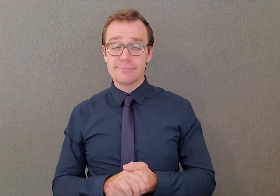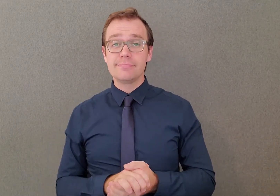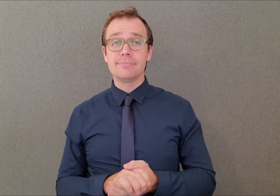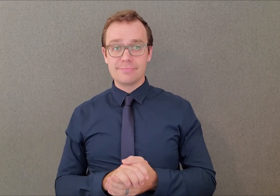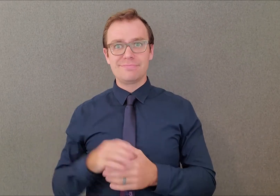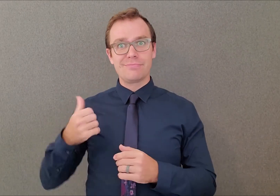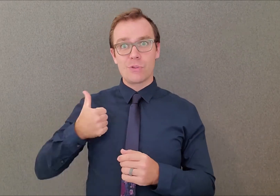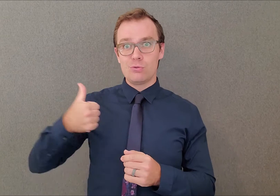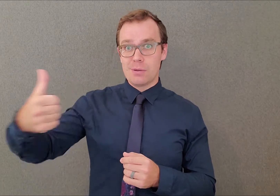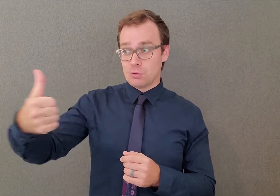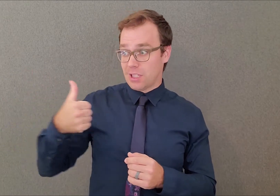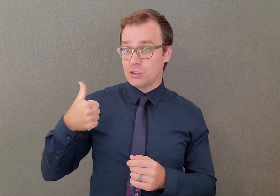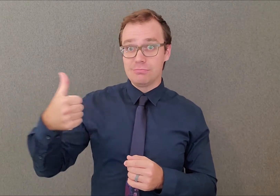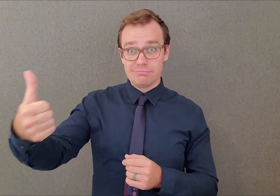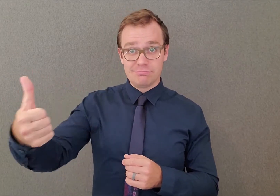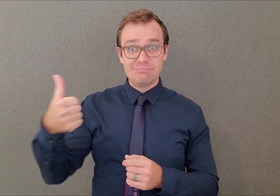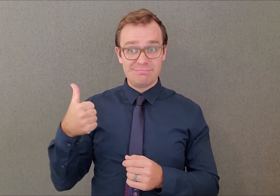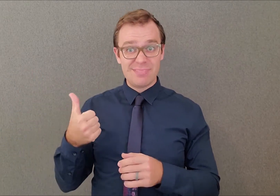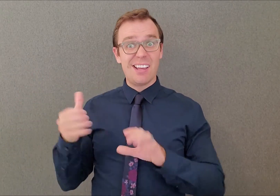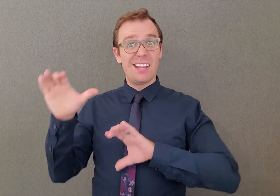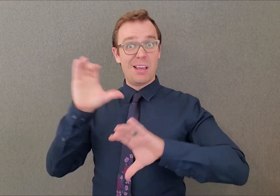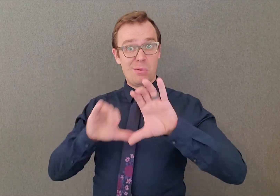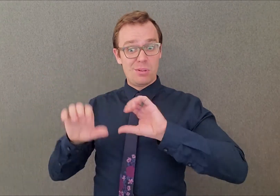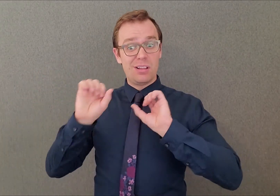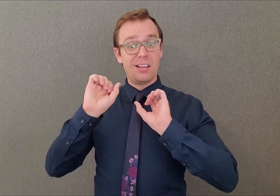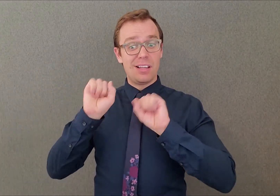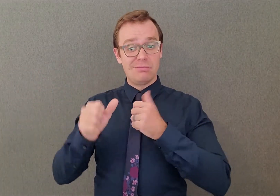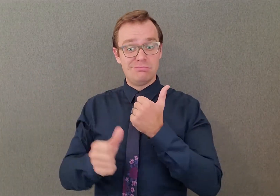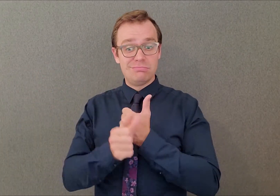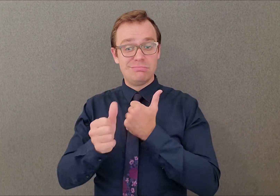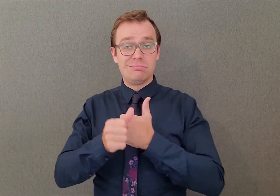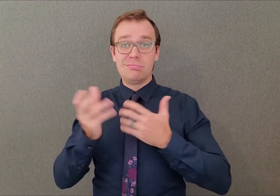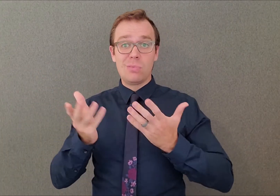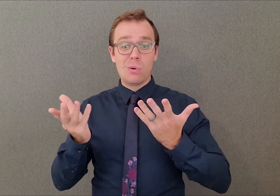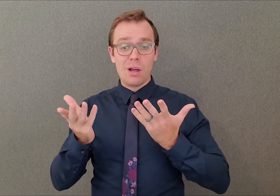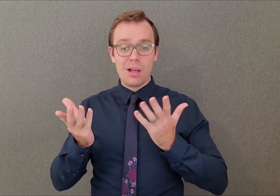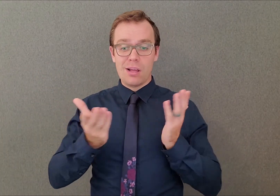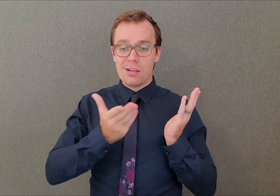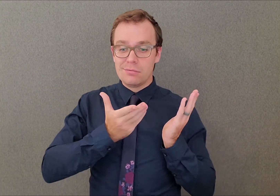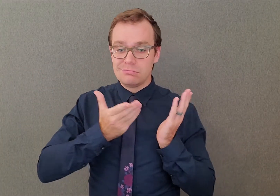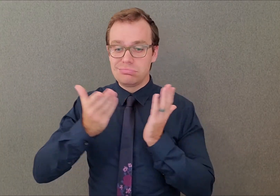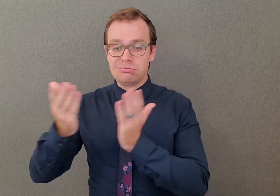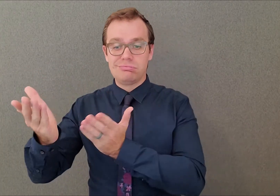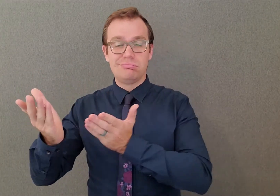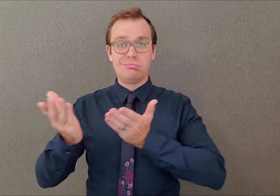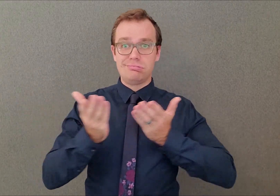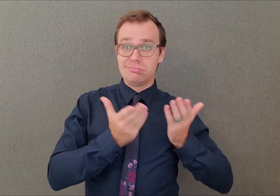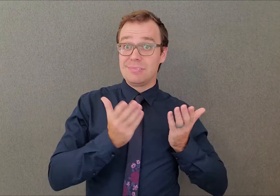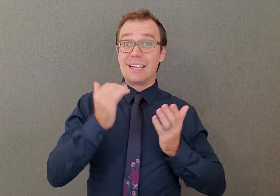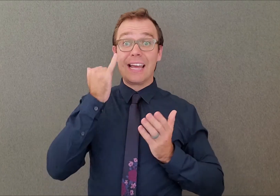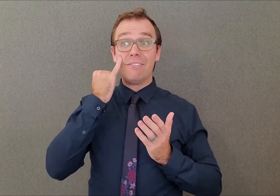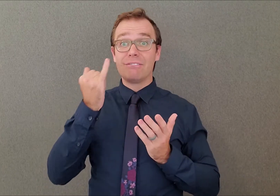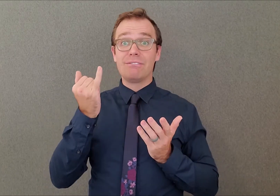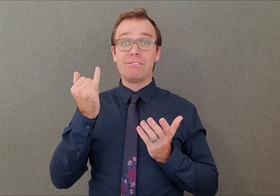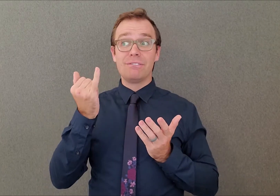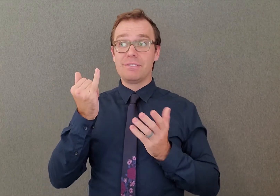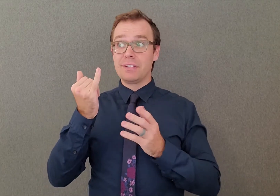Transportation. Chemicals can also be hazardous to the environment if used or released improperly.